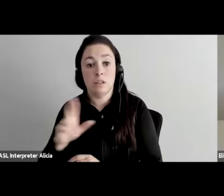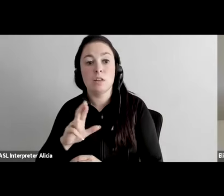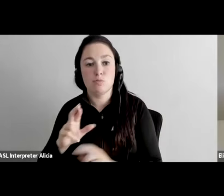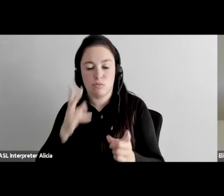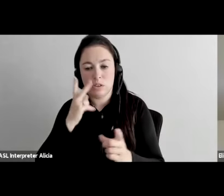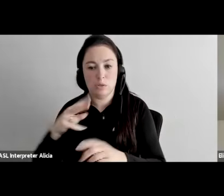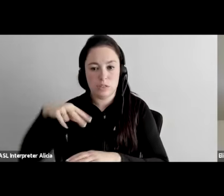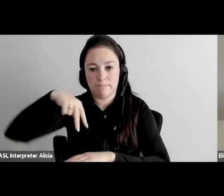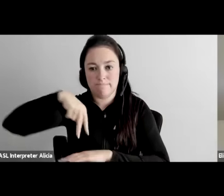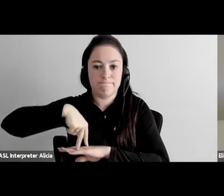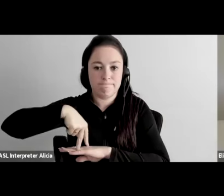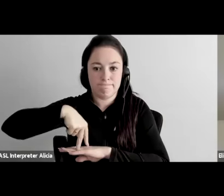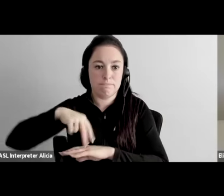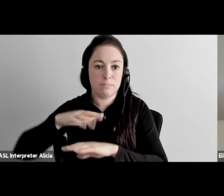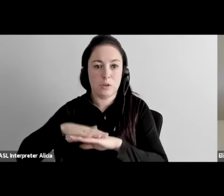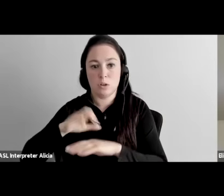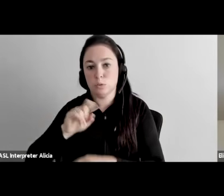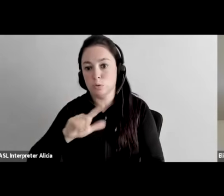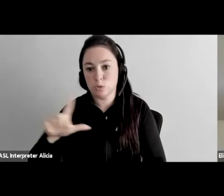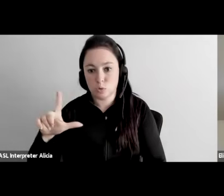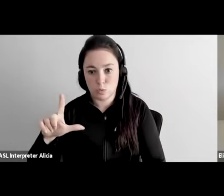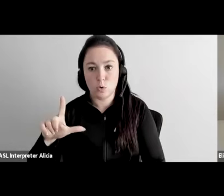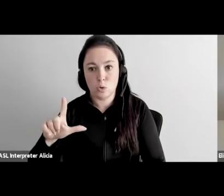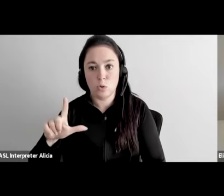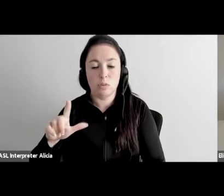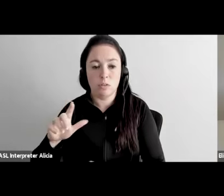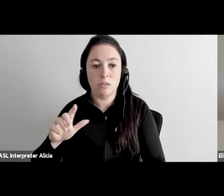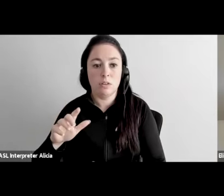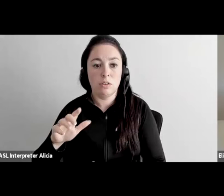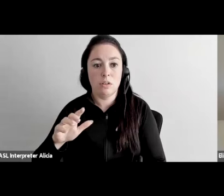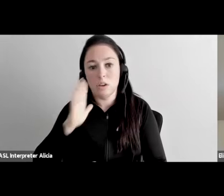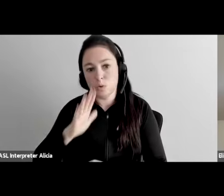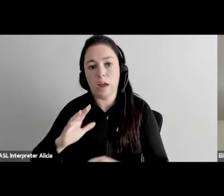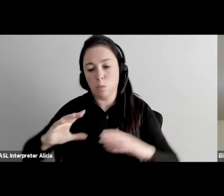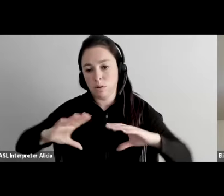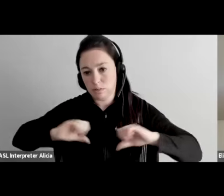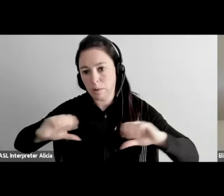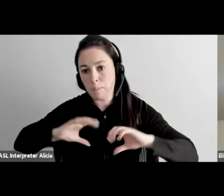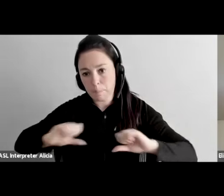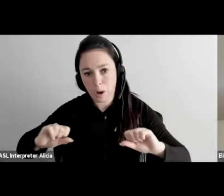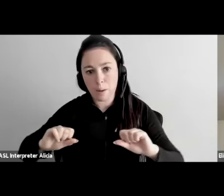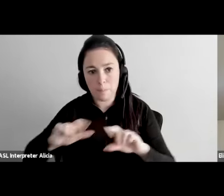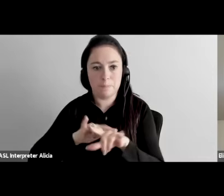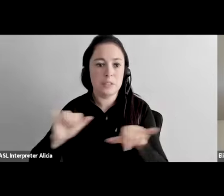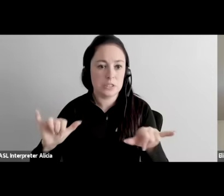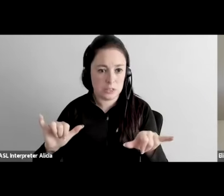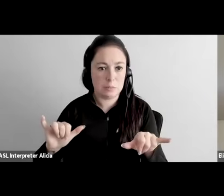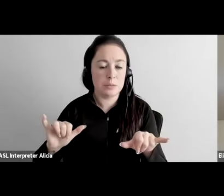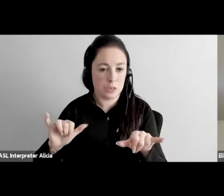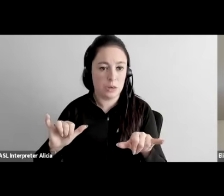that I would sit on and p p while Declan was in